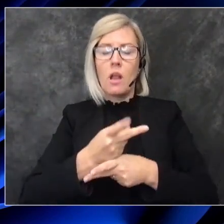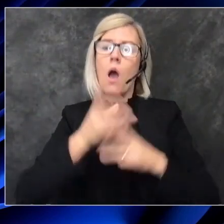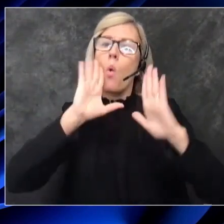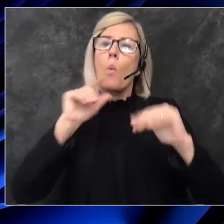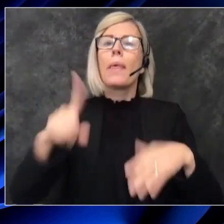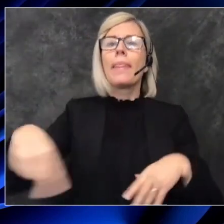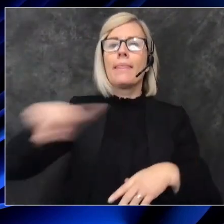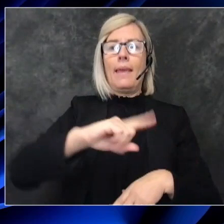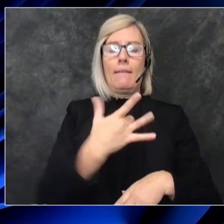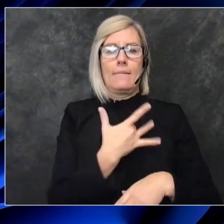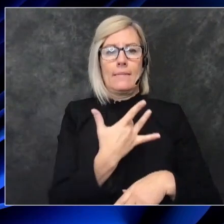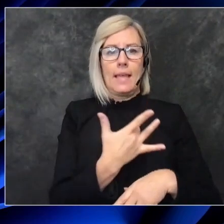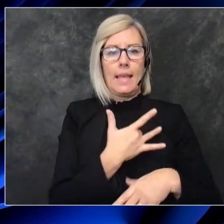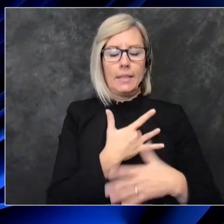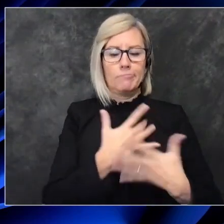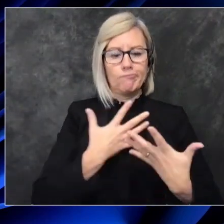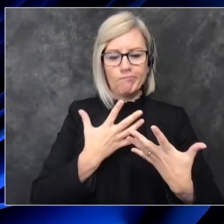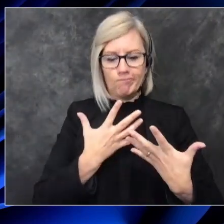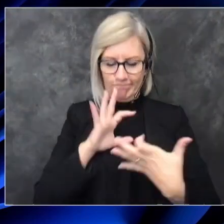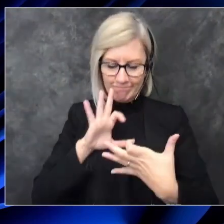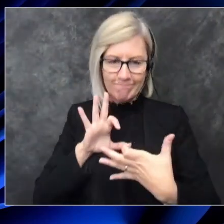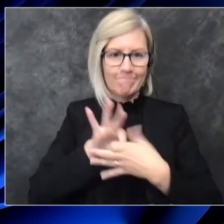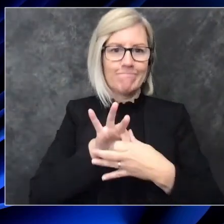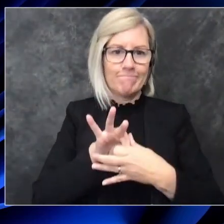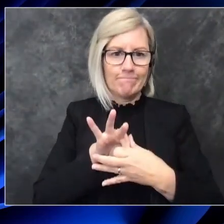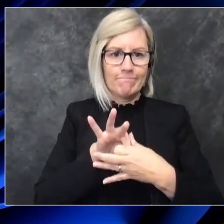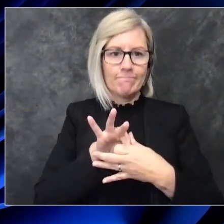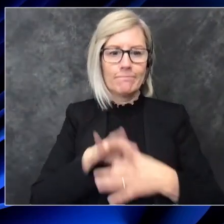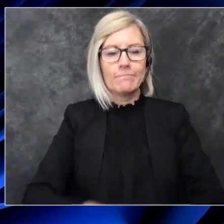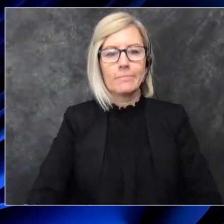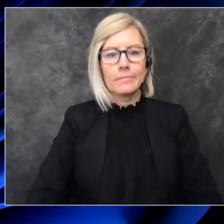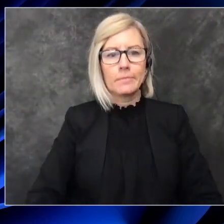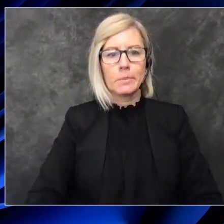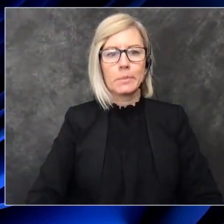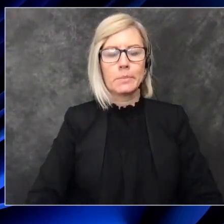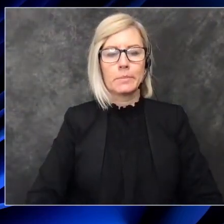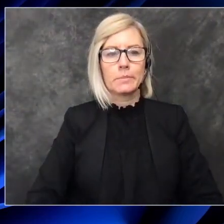A sense of reliability.